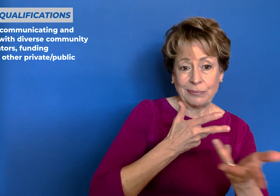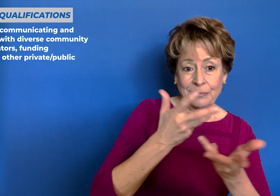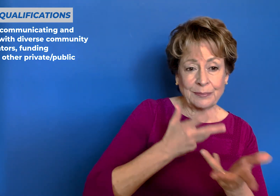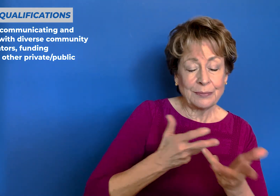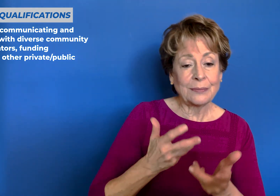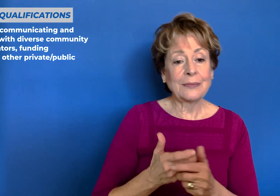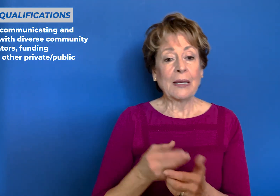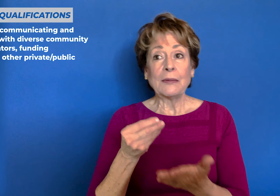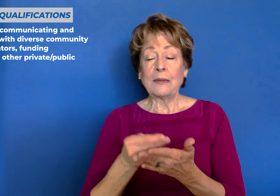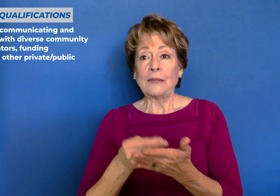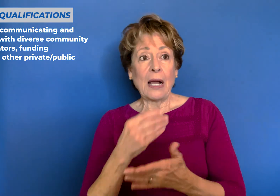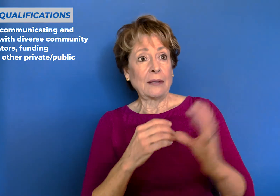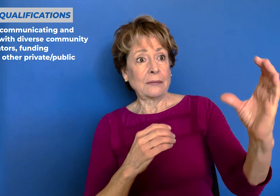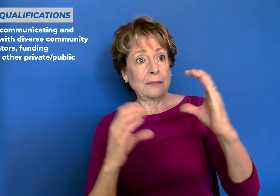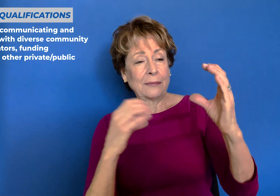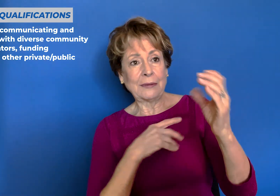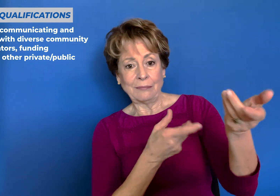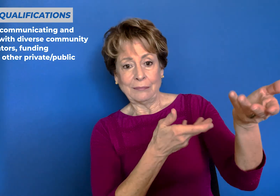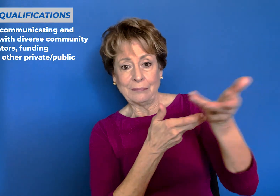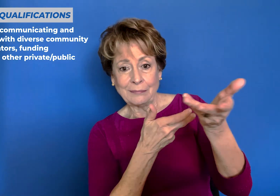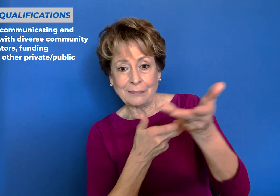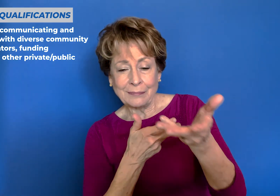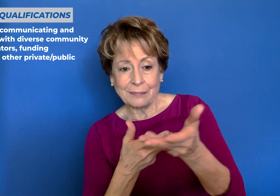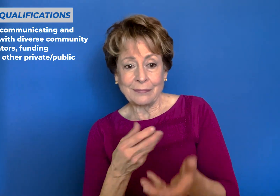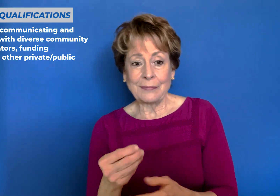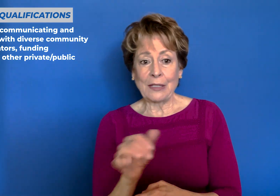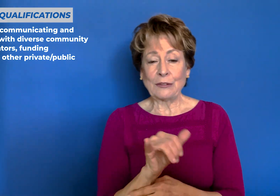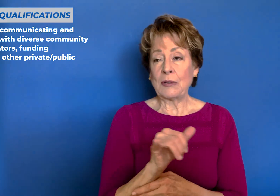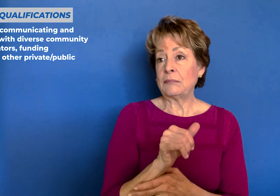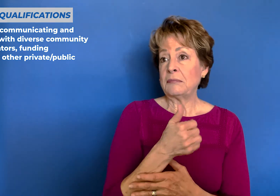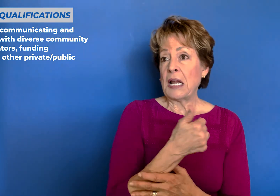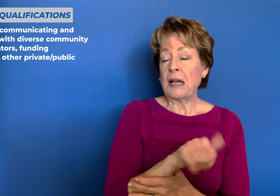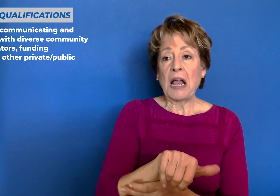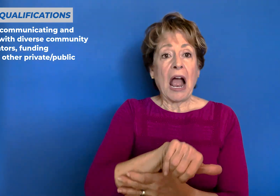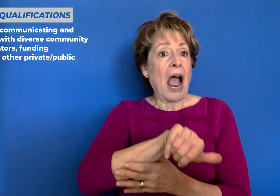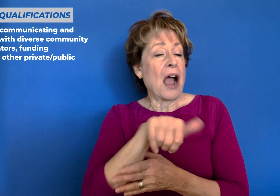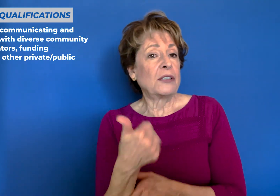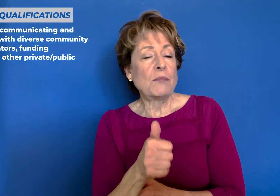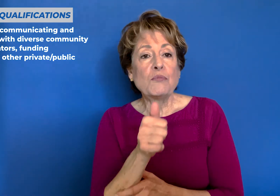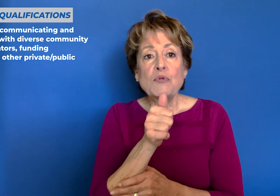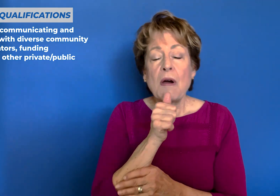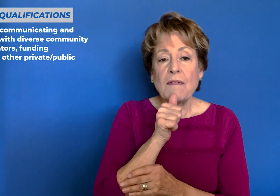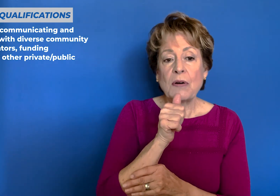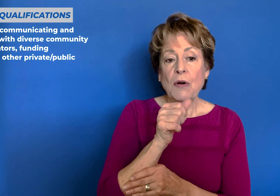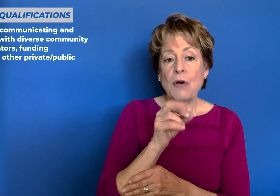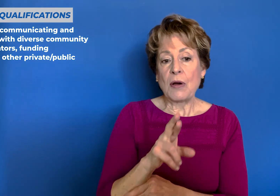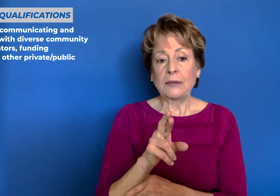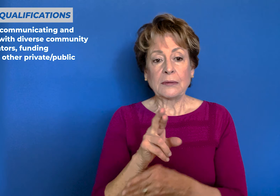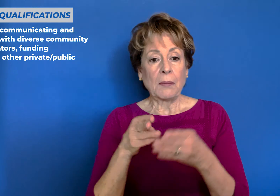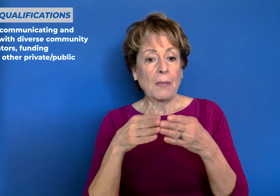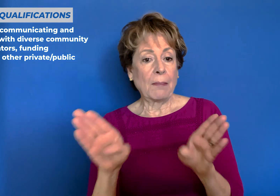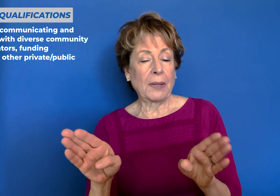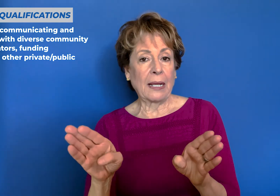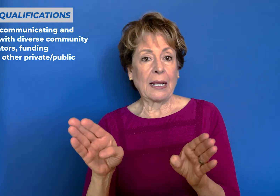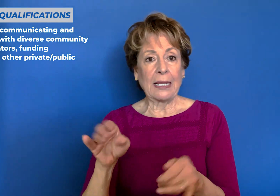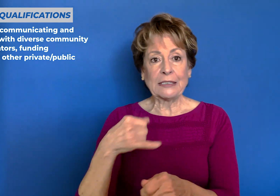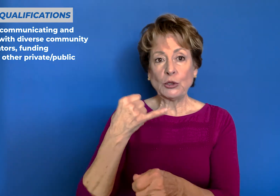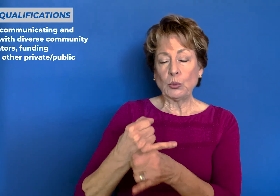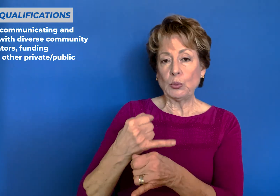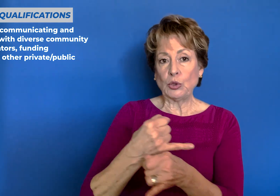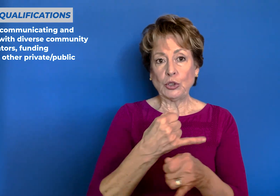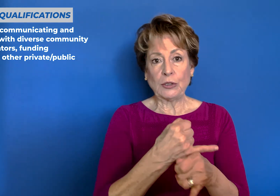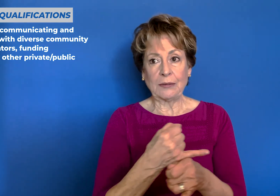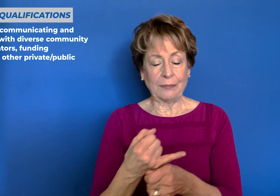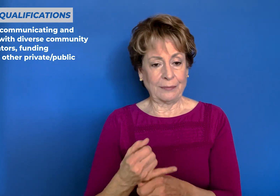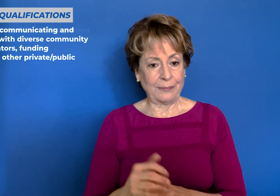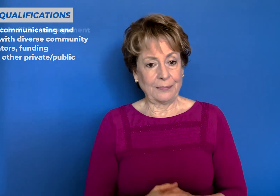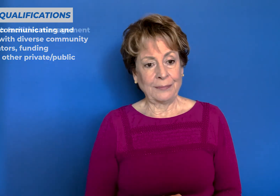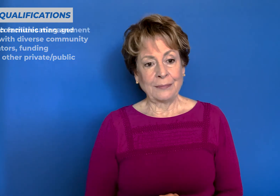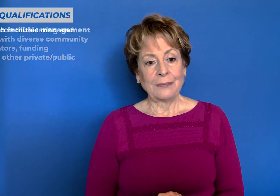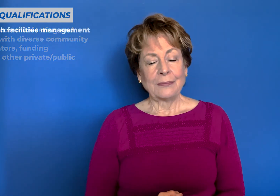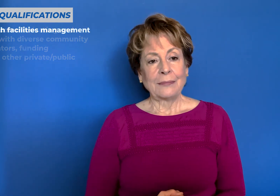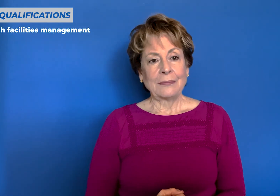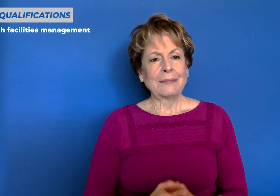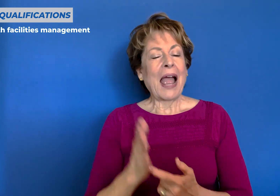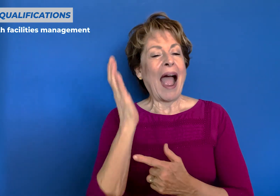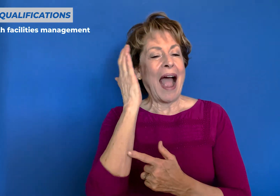legislators, funding bodies, and/or other private/public institutions.